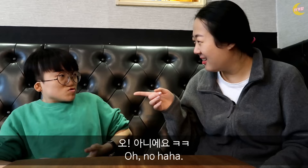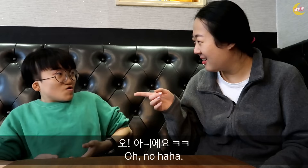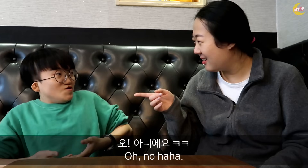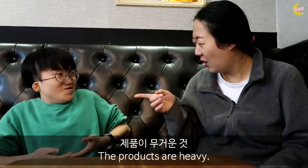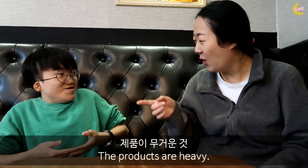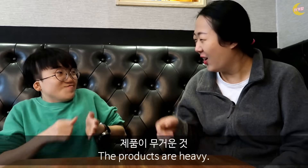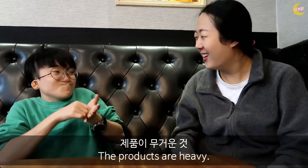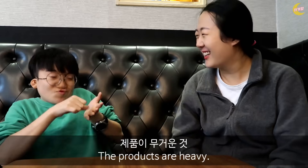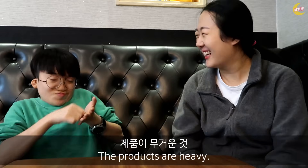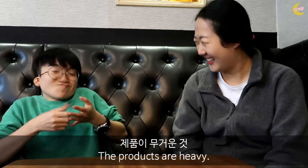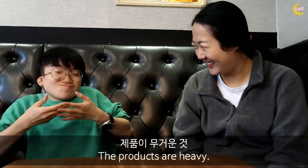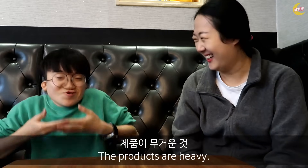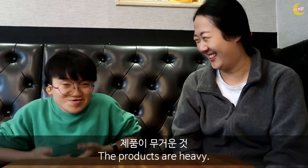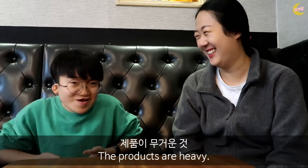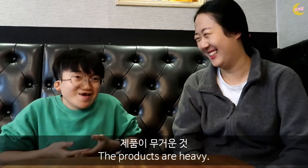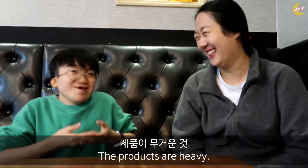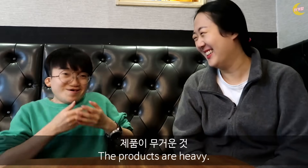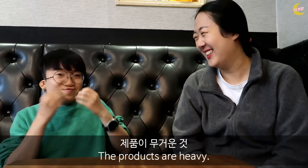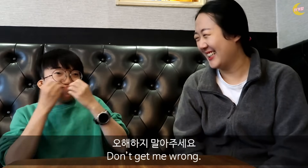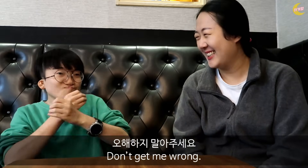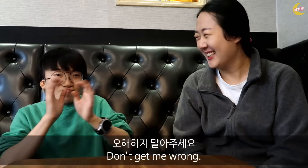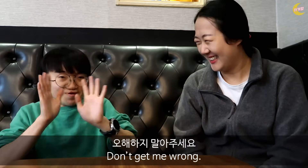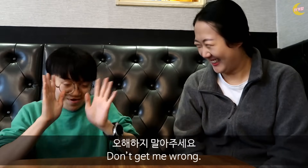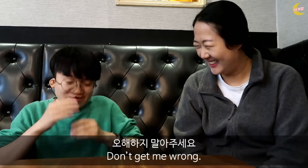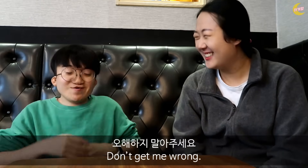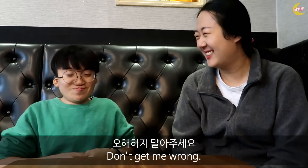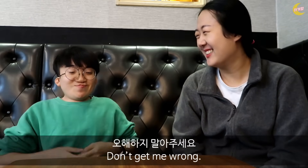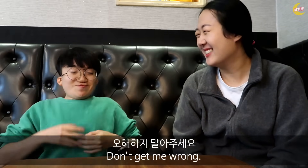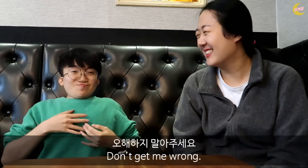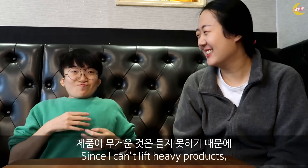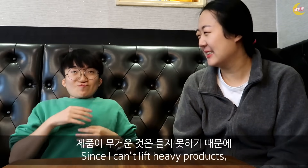Oh, no haha. The products are heavy. Don’t get me wrong.